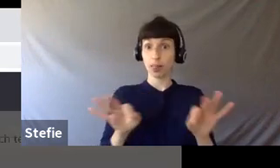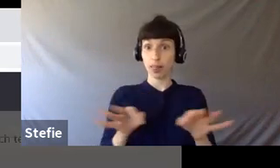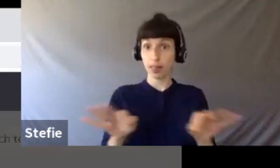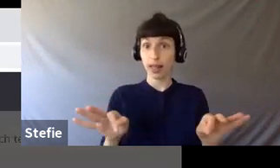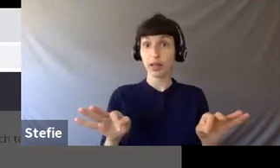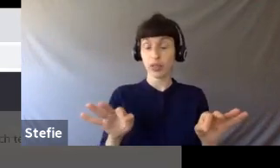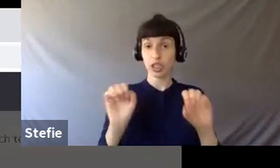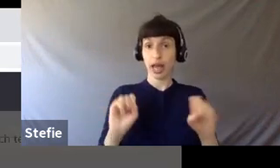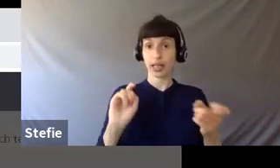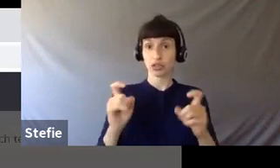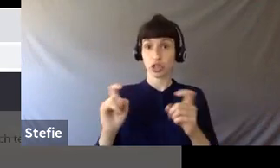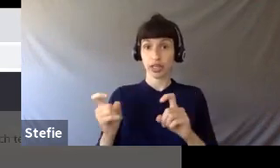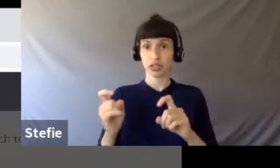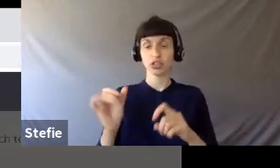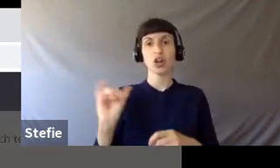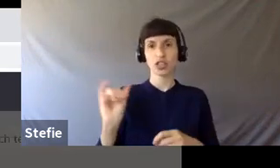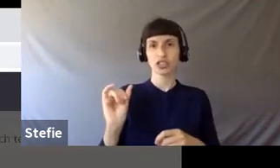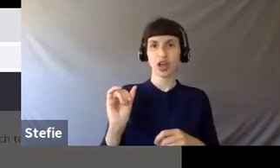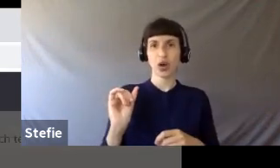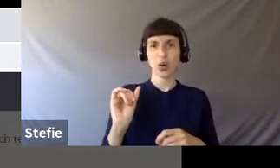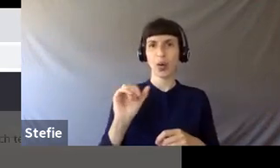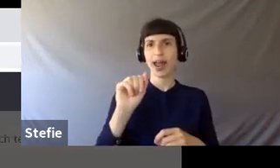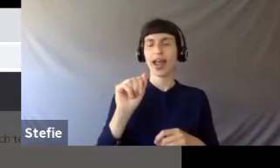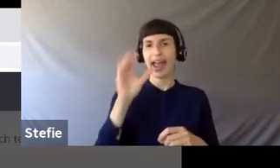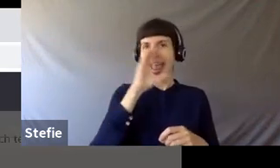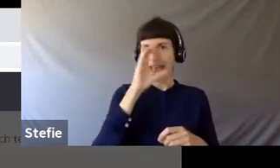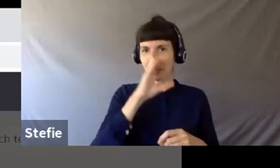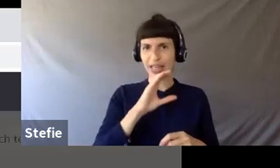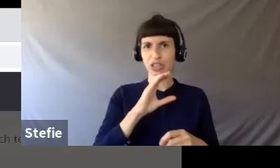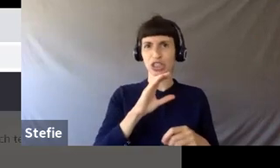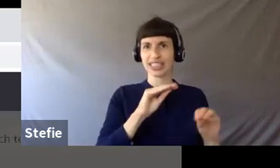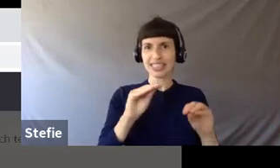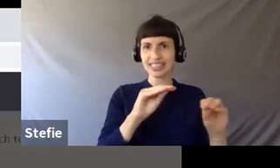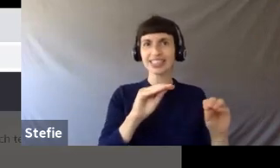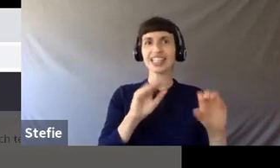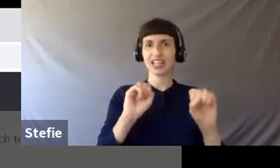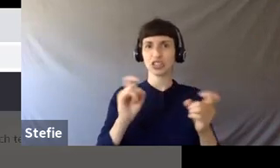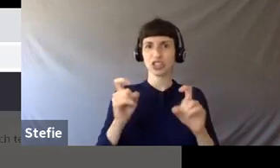The settings and the account settings allow me to change my theme look, to dark, high contrast, visual references; I could change it to list view. I prefer grid. I could change my me language as well as animations.